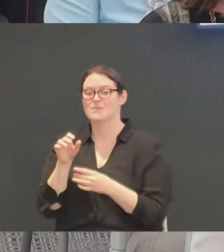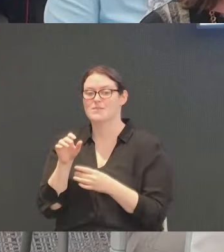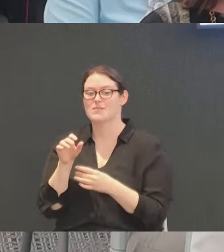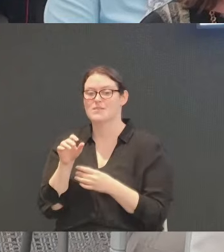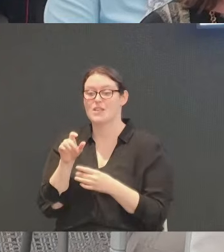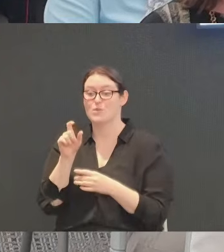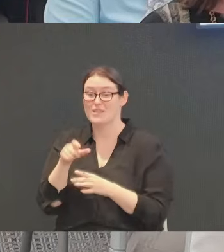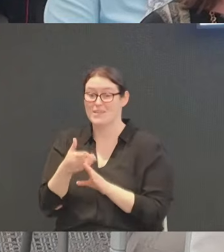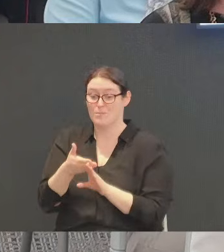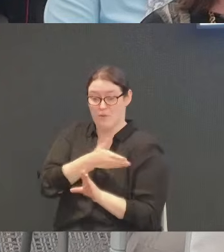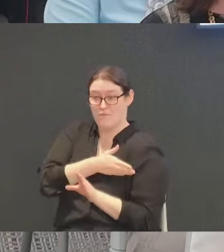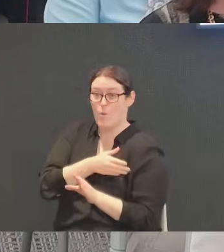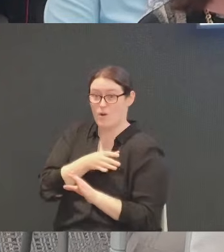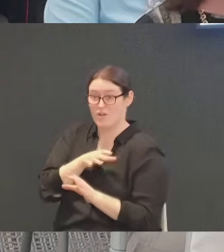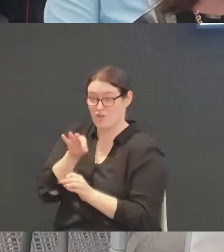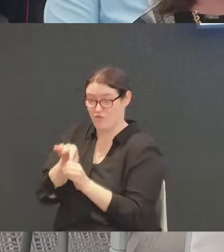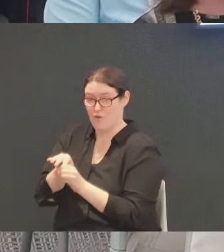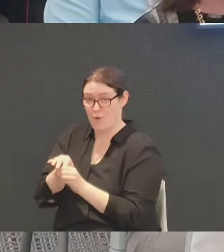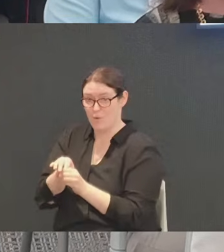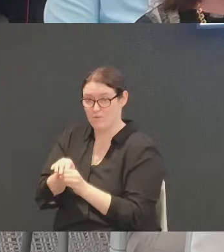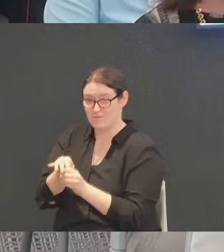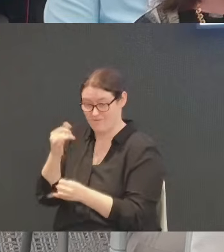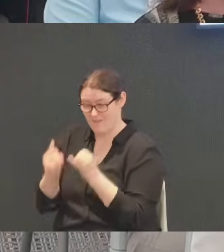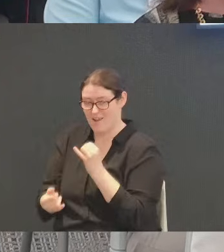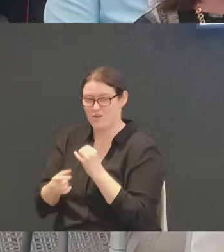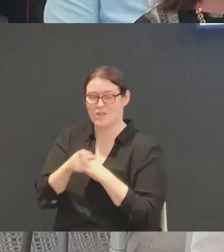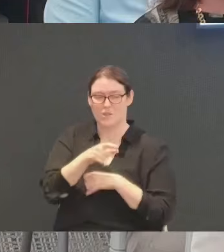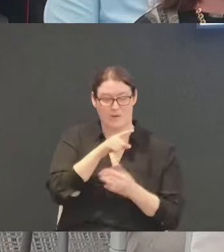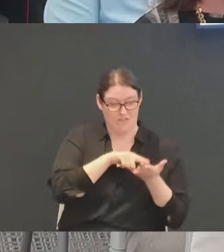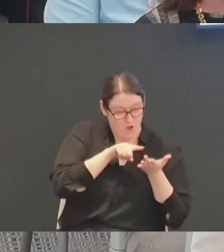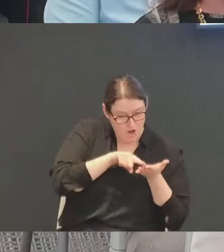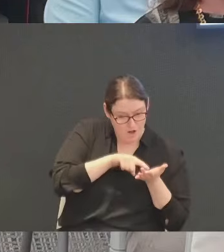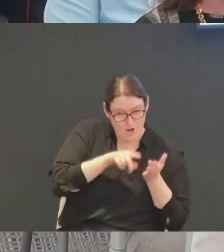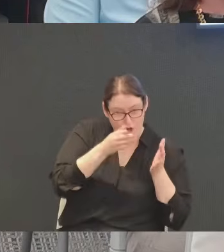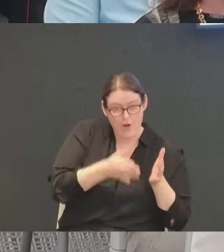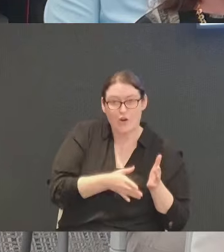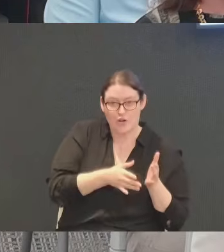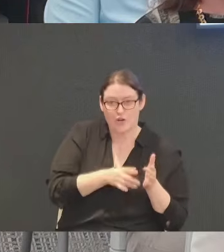certification matching the total revenue amount as well as the length of time for